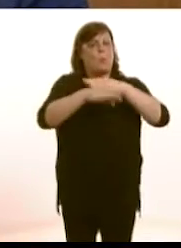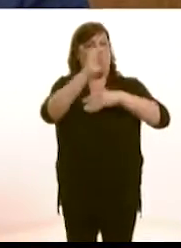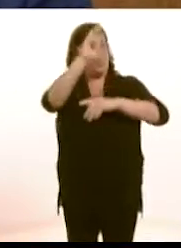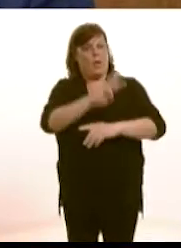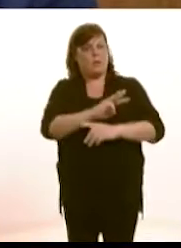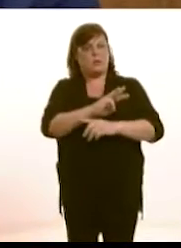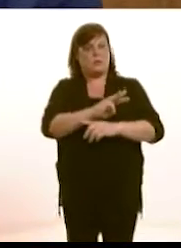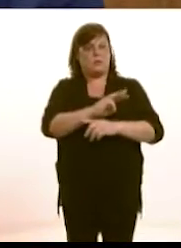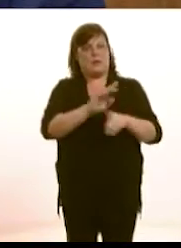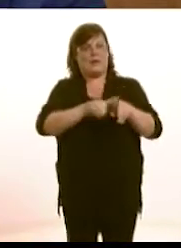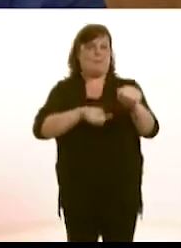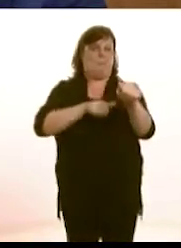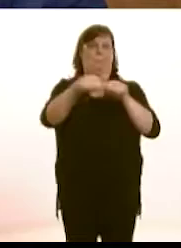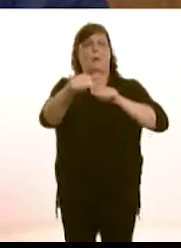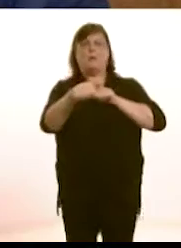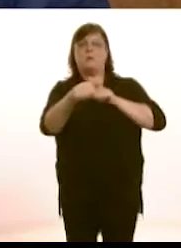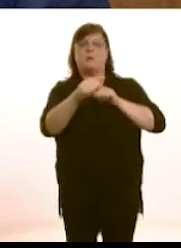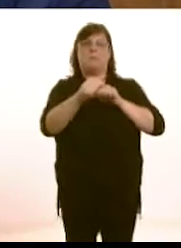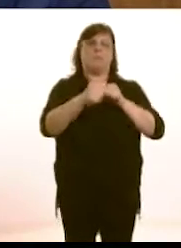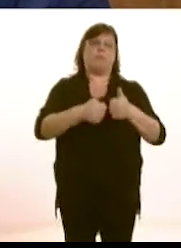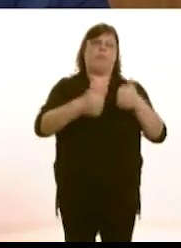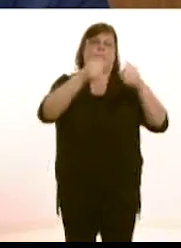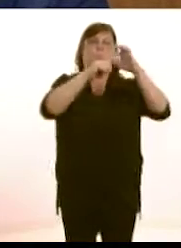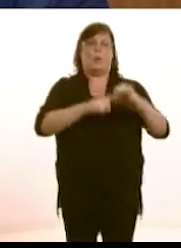That means working, of course, with the universities.